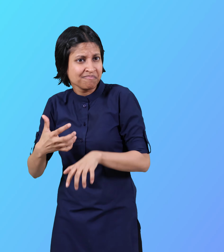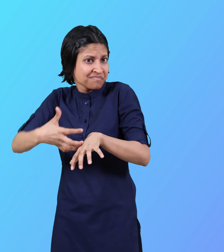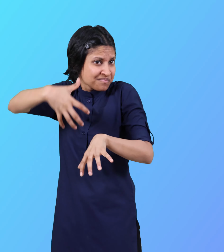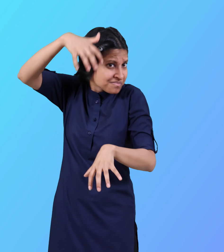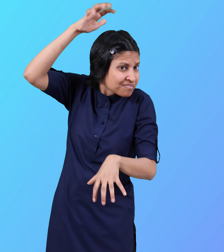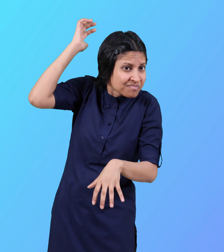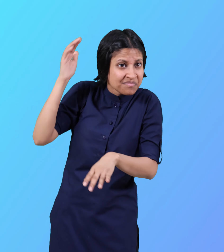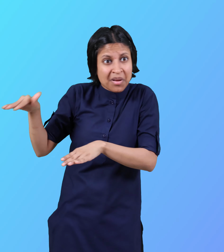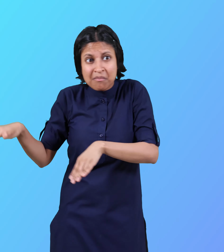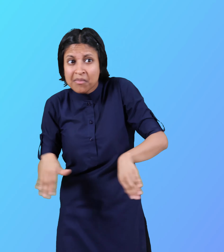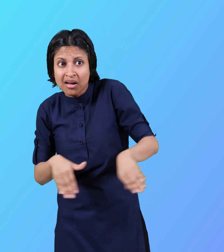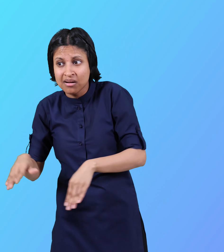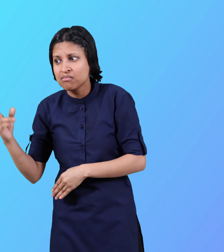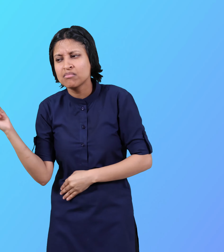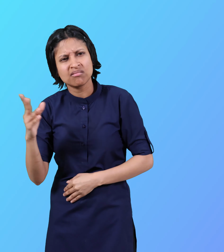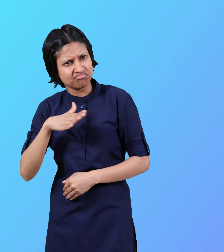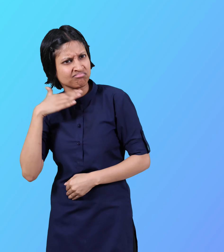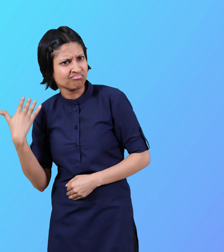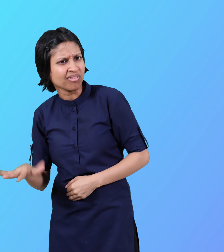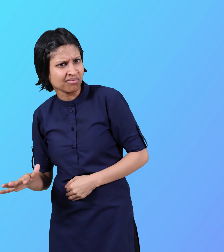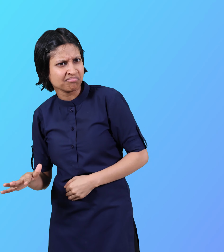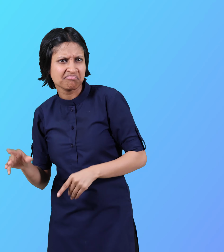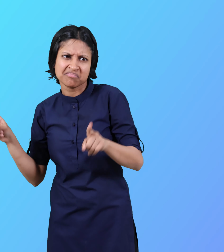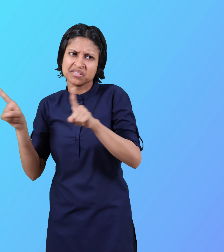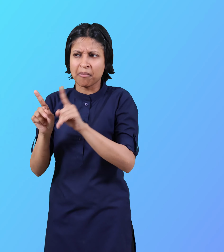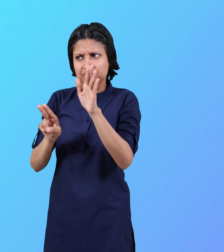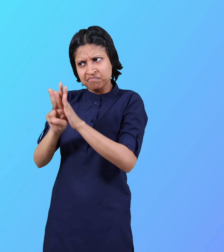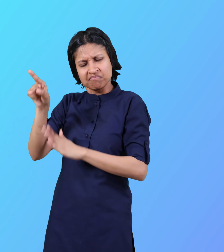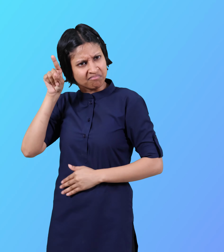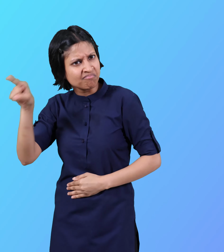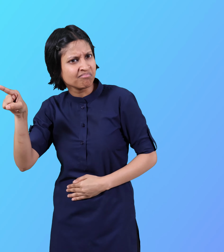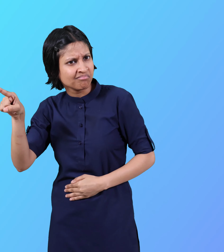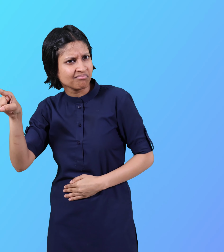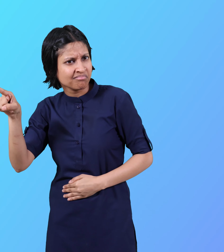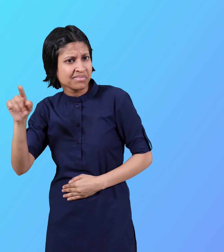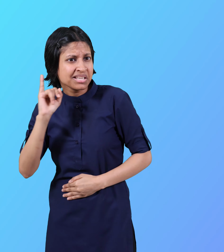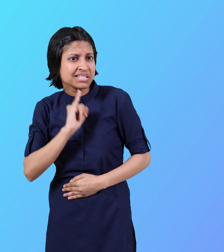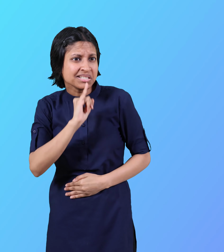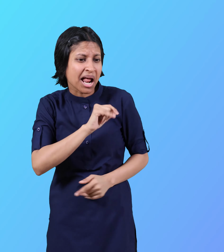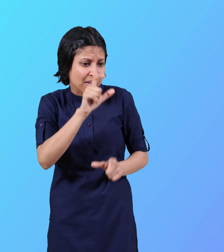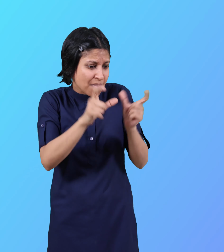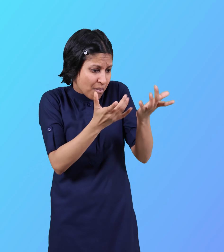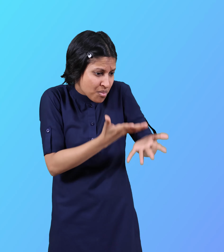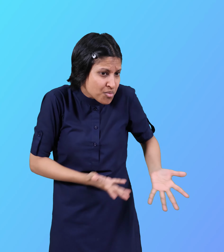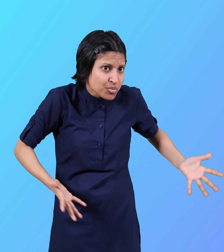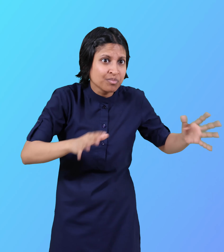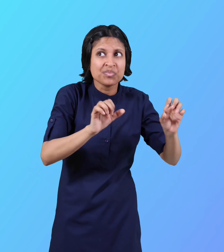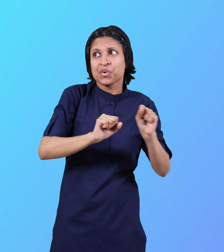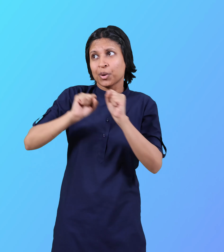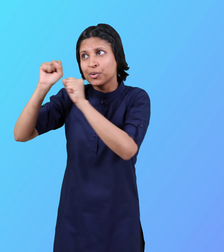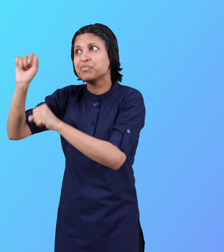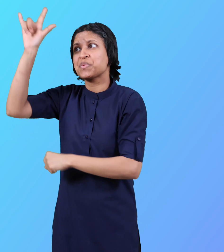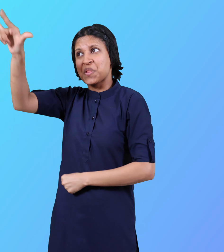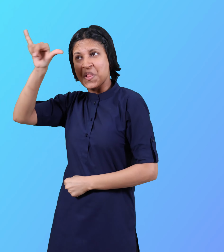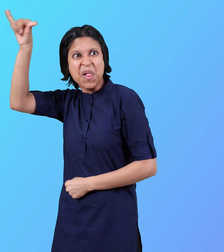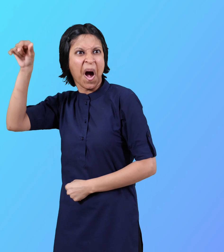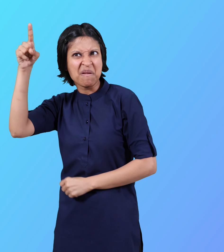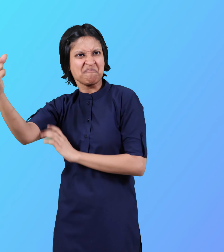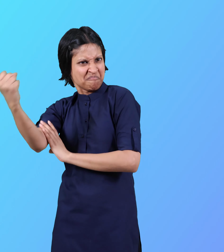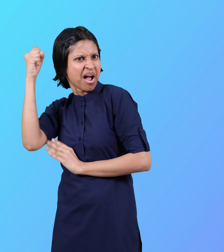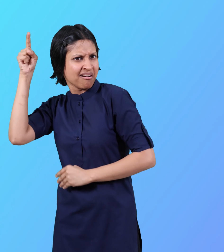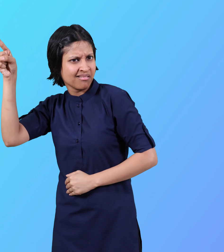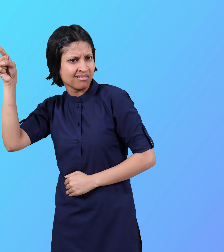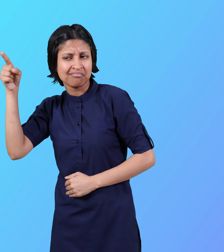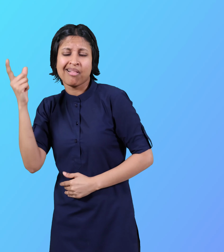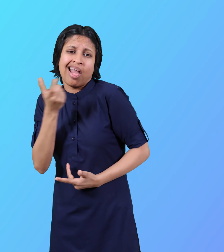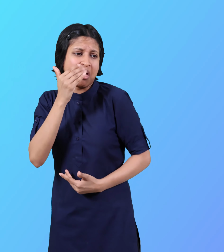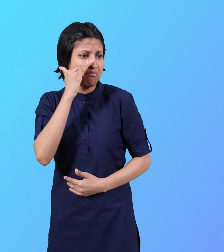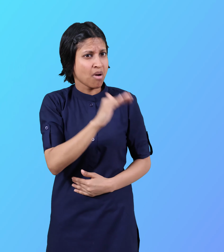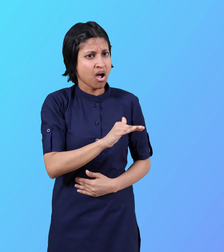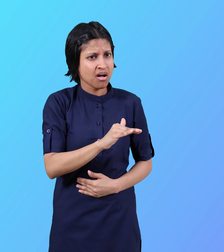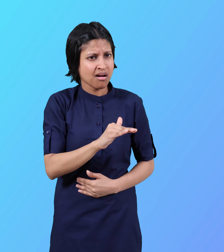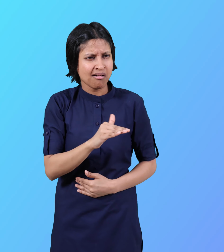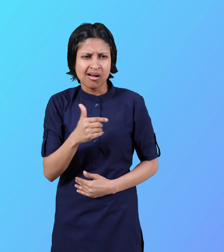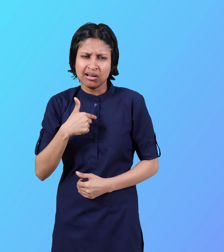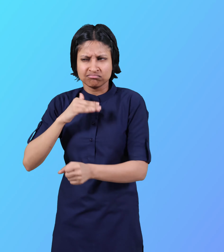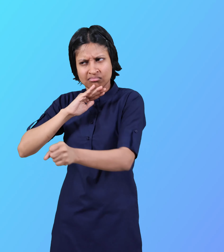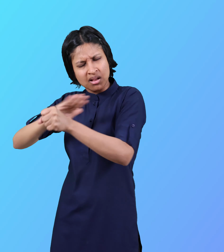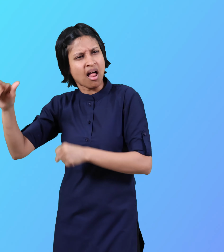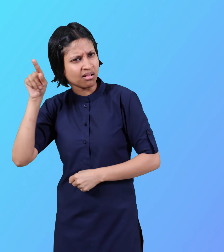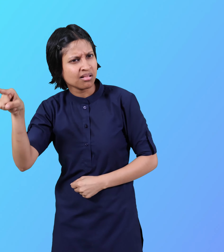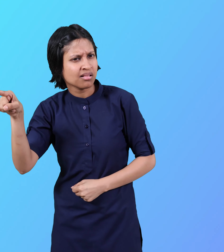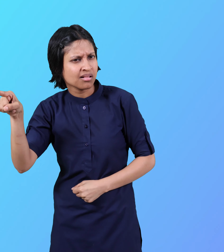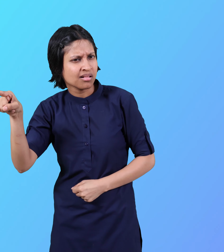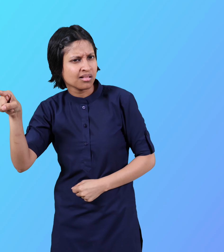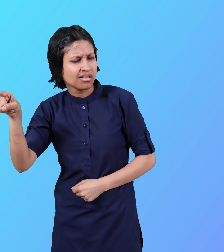I killed both a lion and a bear like that! And I will do the same to that foreigner Goliath. He will die because he made fun of the army of the living God.